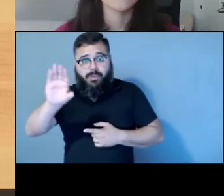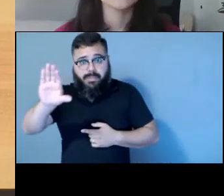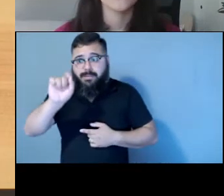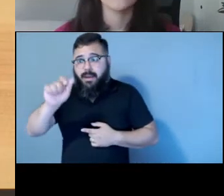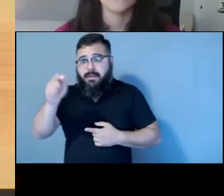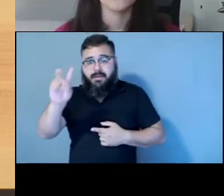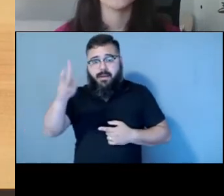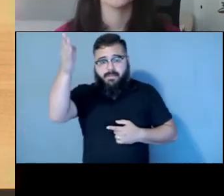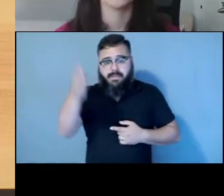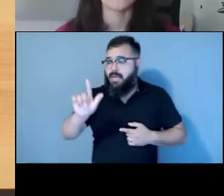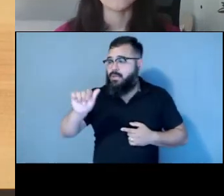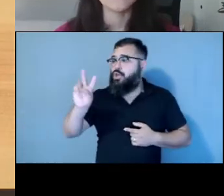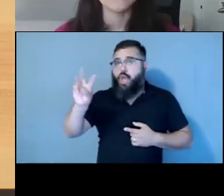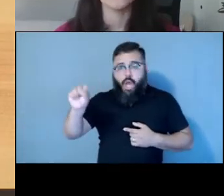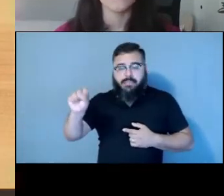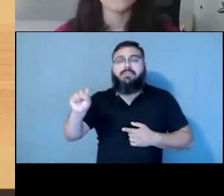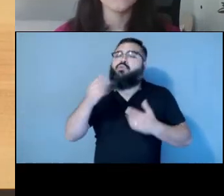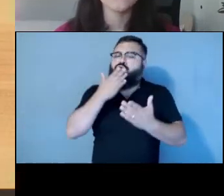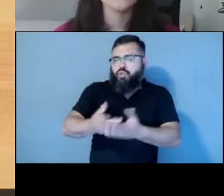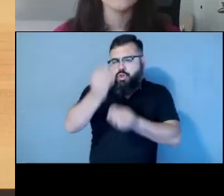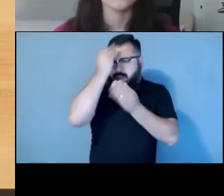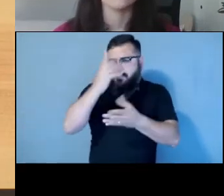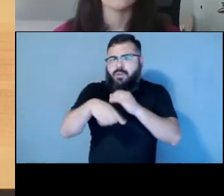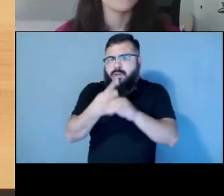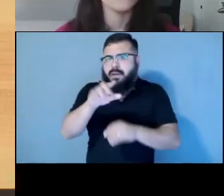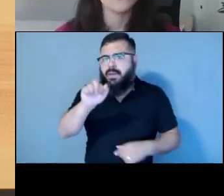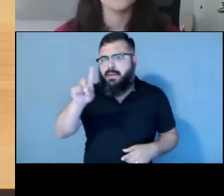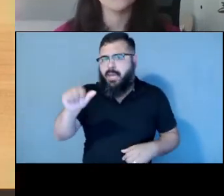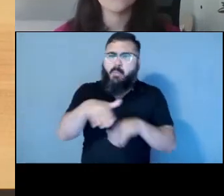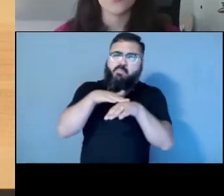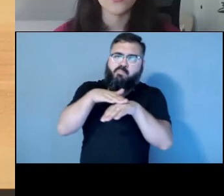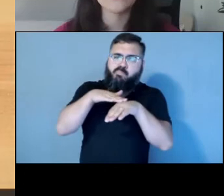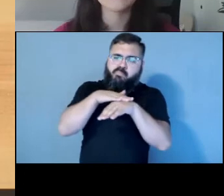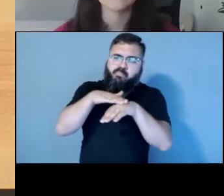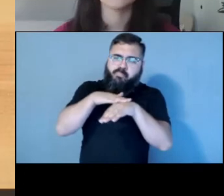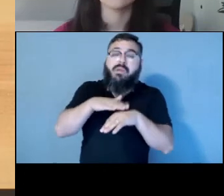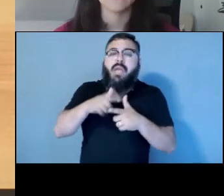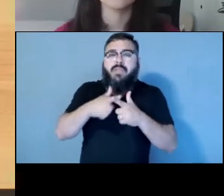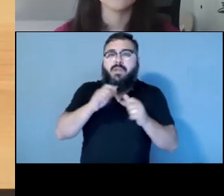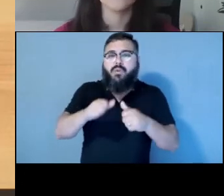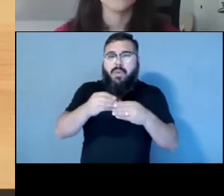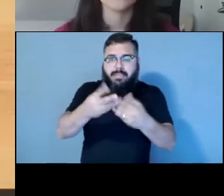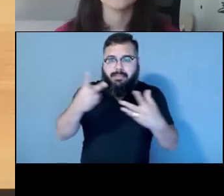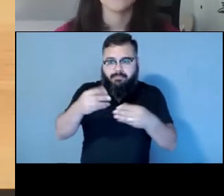that has good information just about the ADA generally, and then you can look more closely at the different types of disabilities.